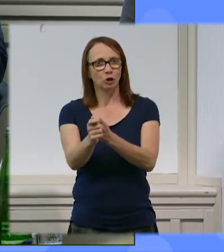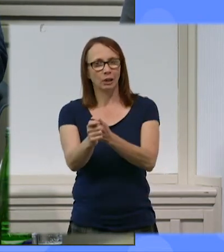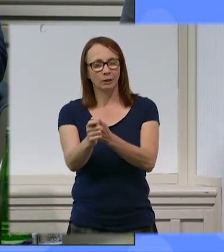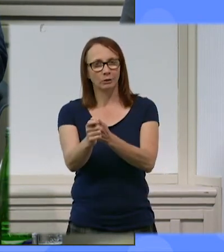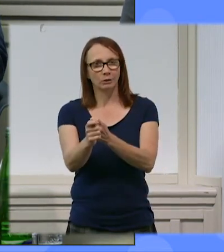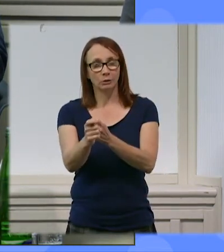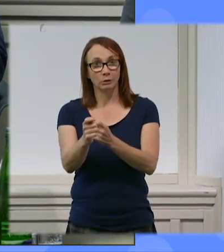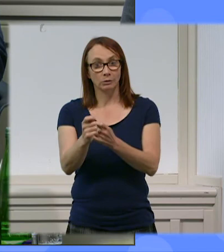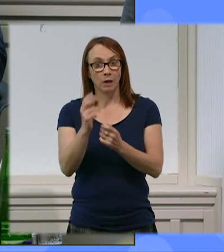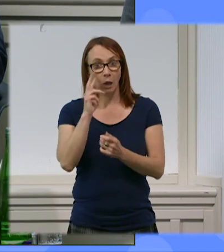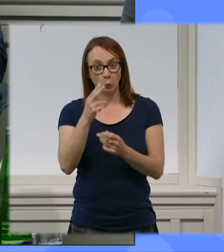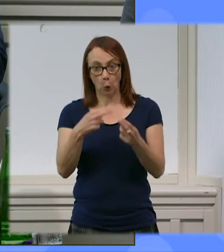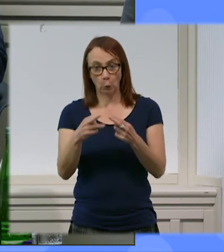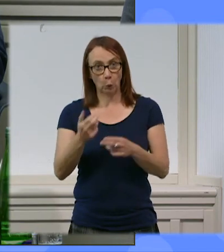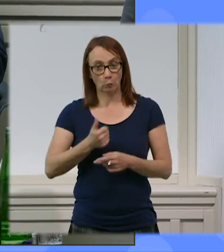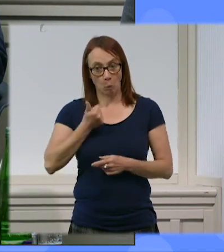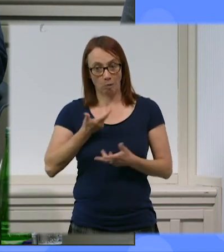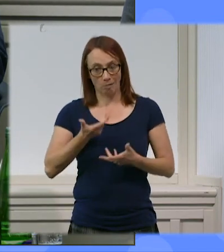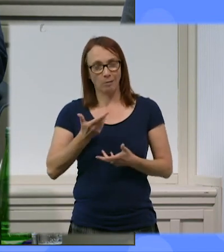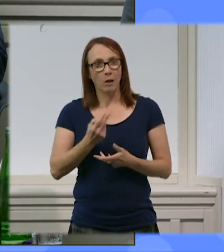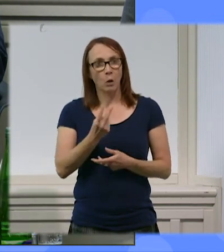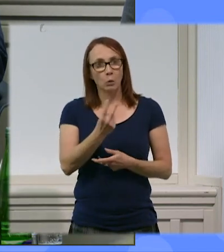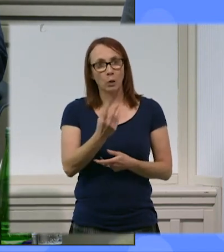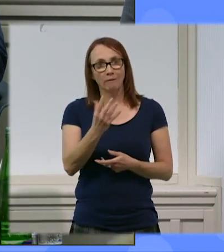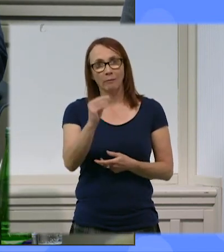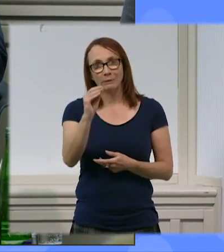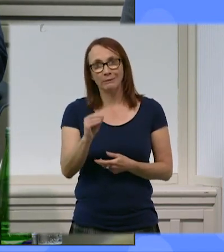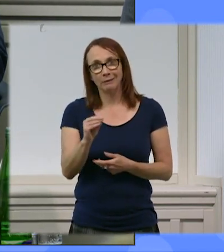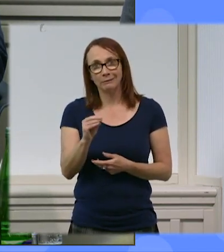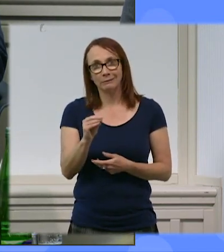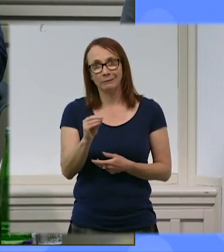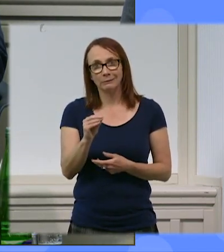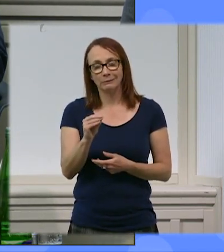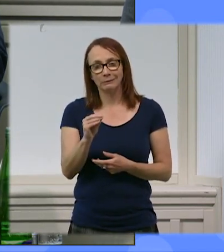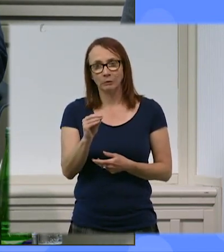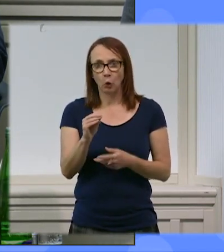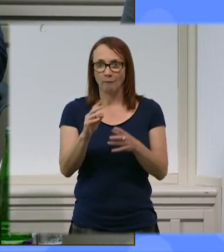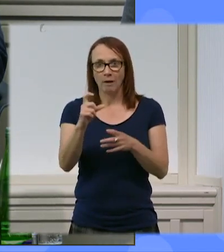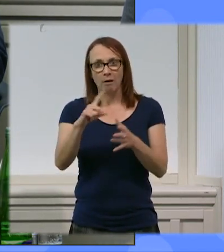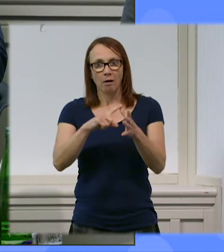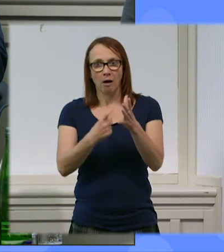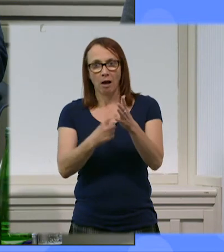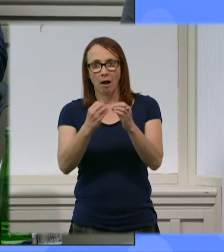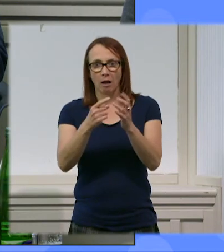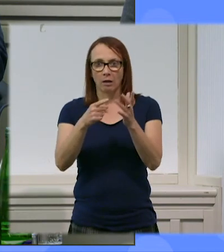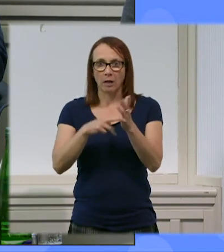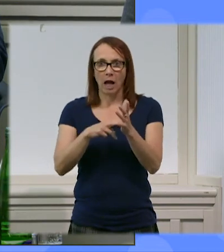this morning that 25% of the carbon footprint comes from fresh water such as